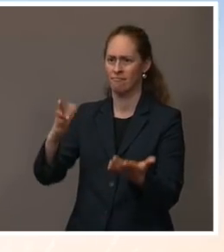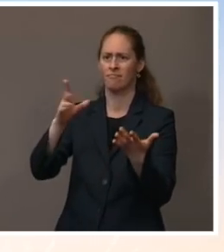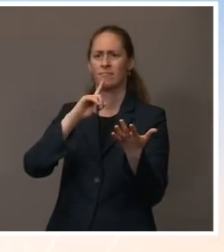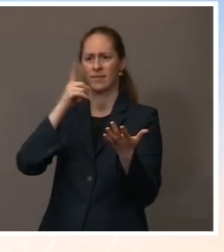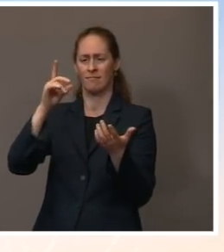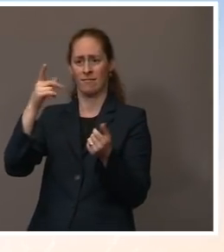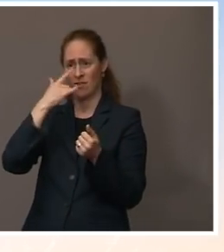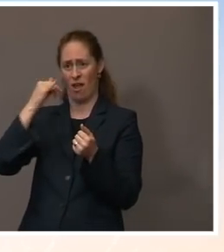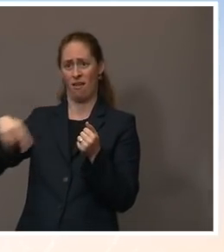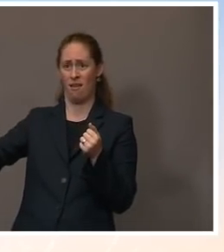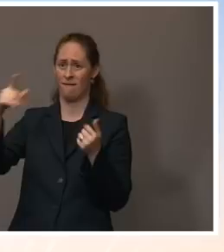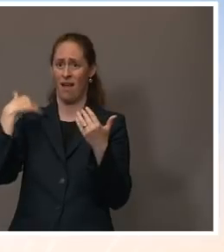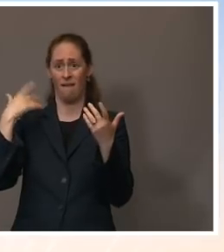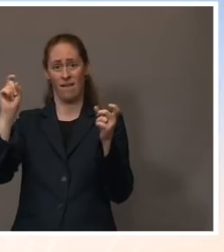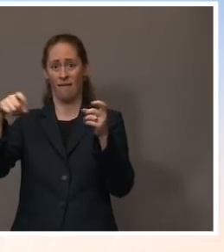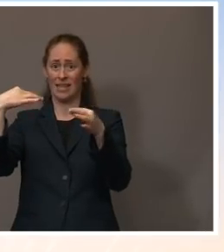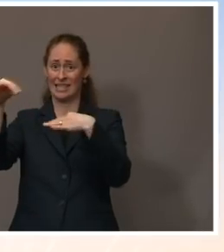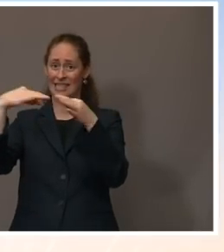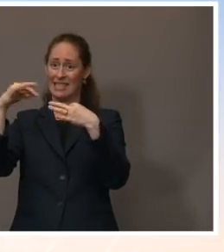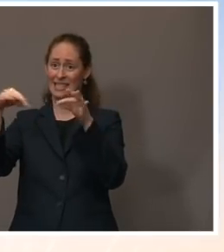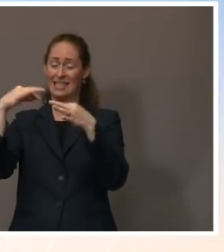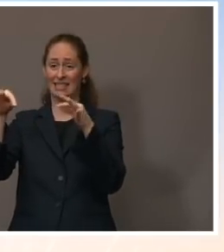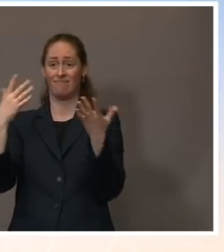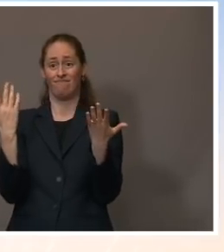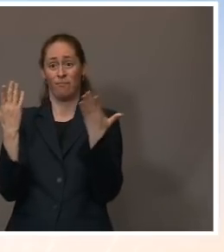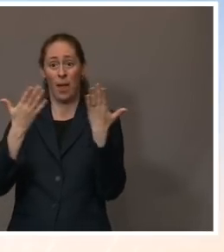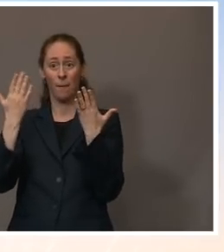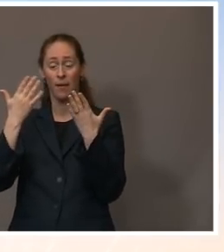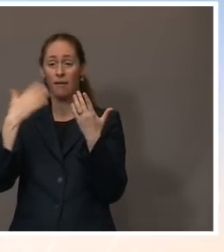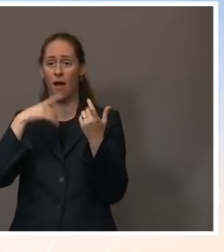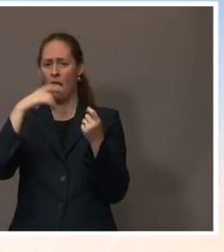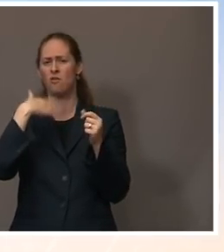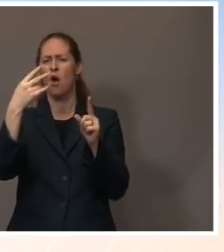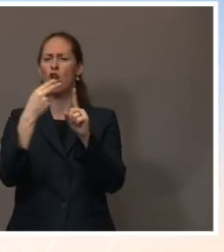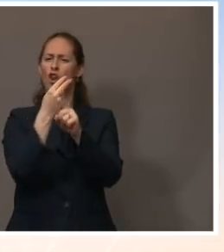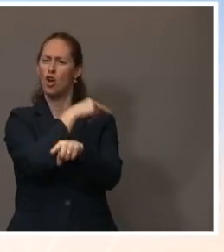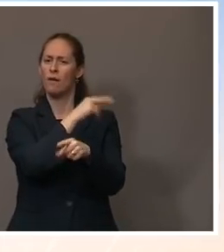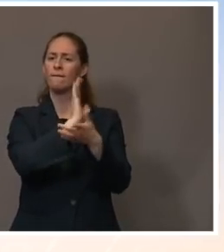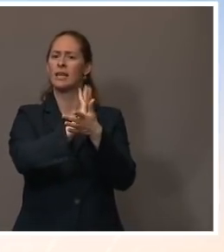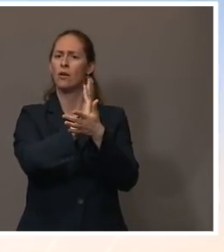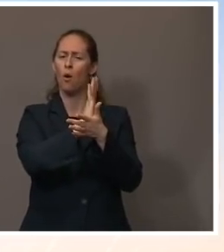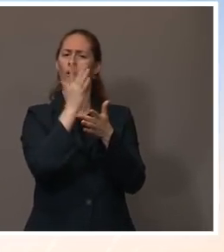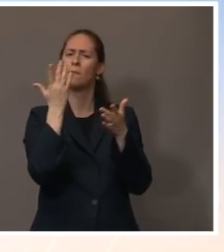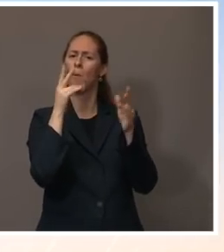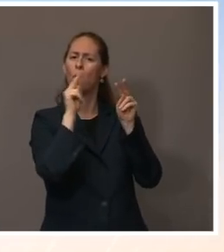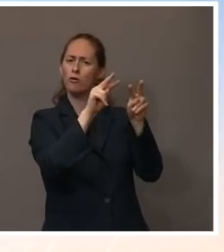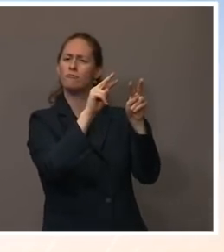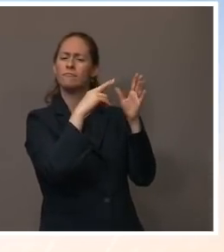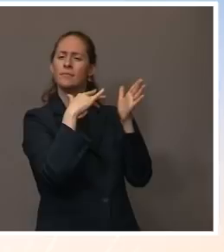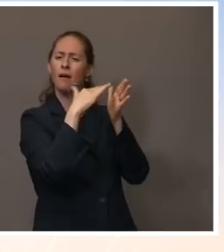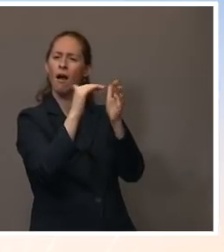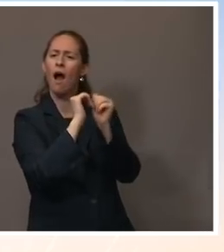to "How a Bill Becomes a Law," "How Reconciliation Works." The Press: I'll suggest that. Ms. Psaki: Senator Sanders could -- he could come to the Republican caucus and teach them. I'll offer him.